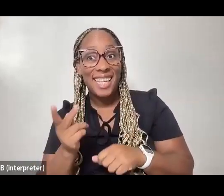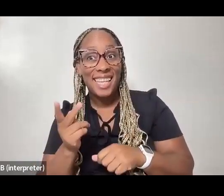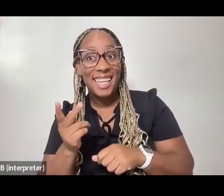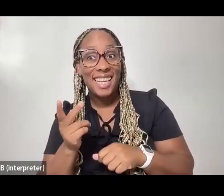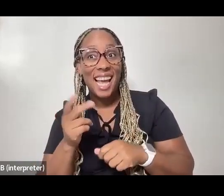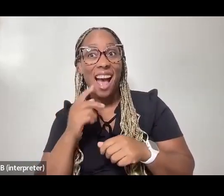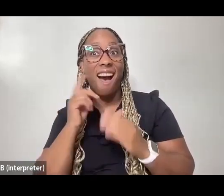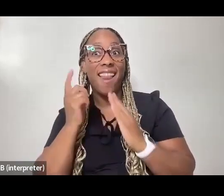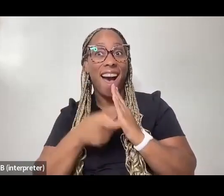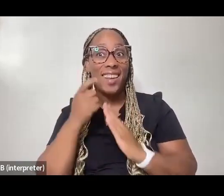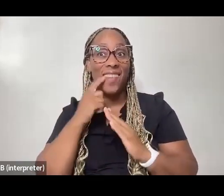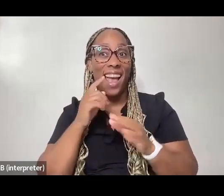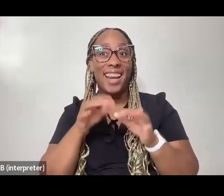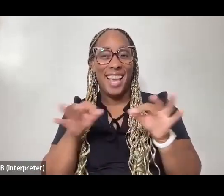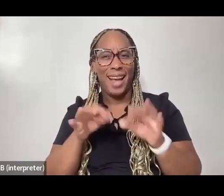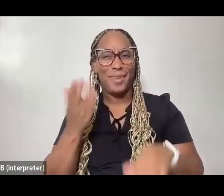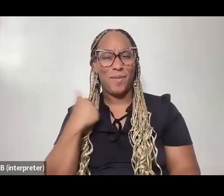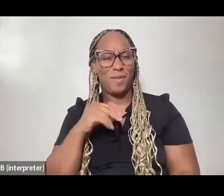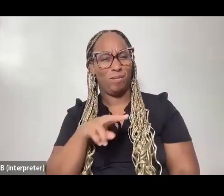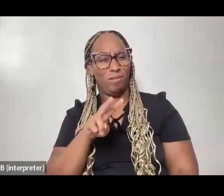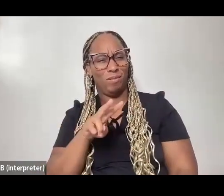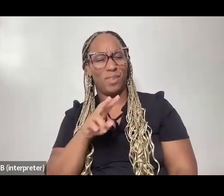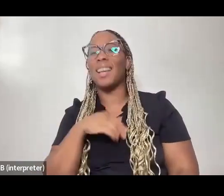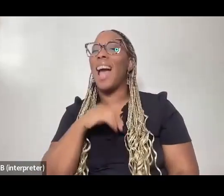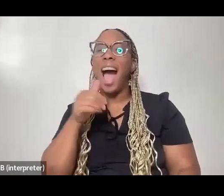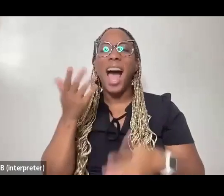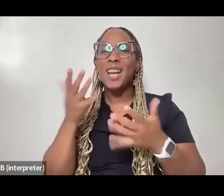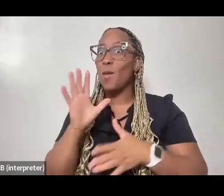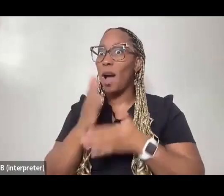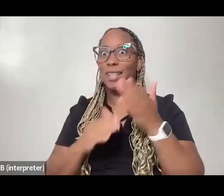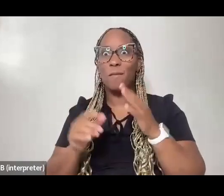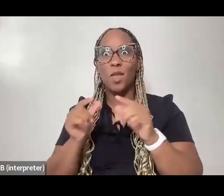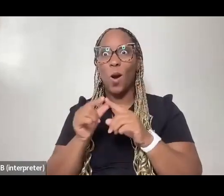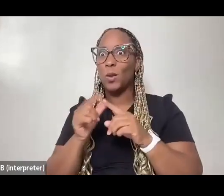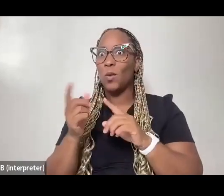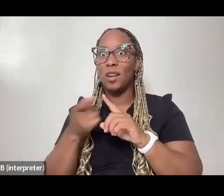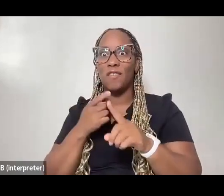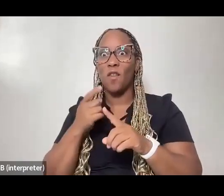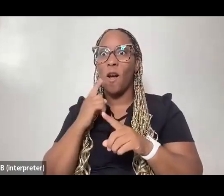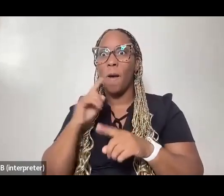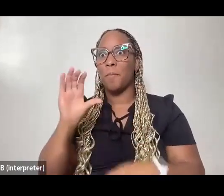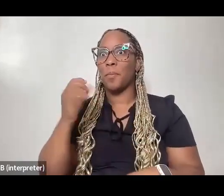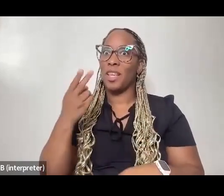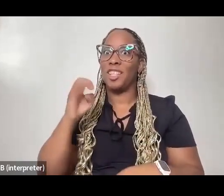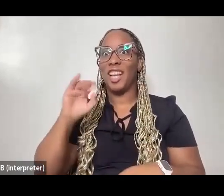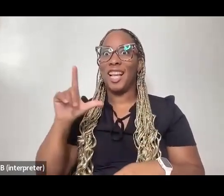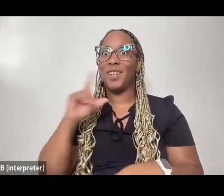up in automatic captions before and I certainly don't want some of these words to be coming from the Chancellor of UNC as giving